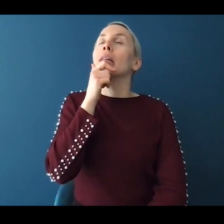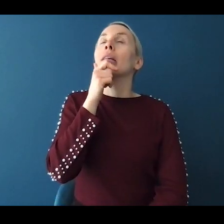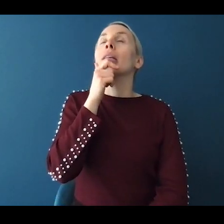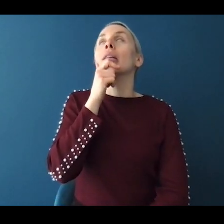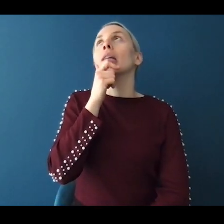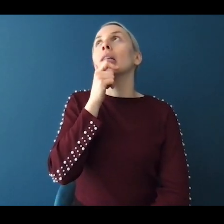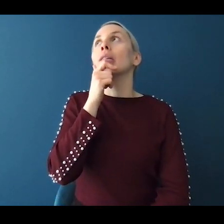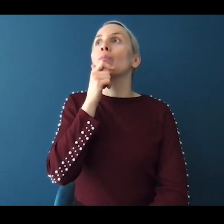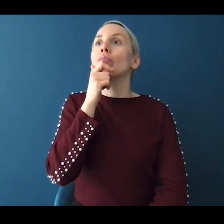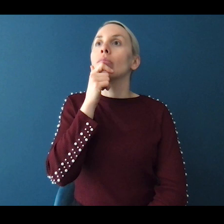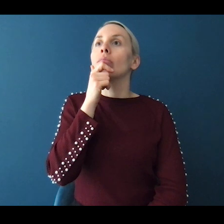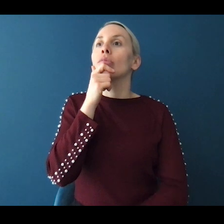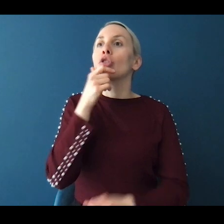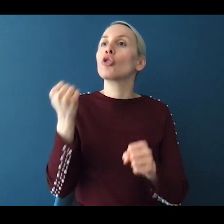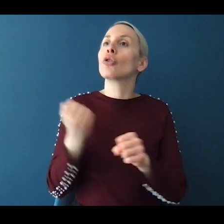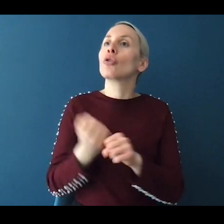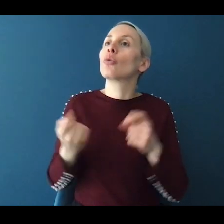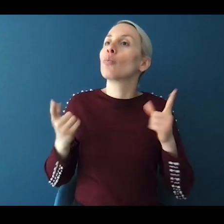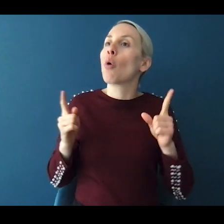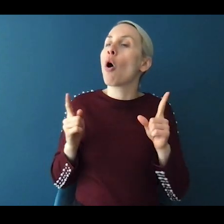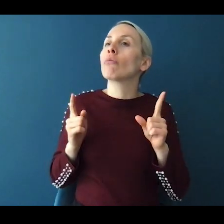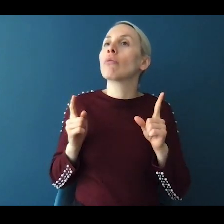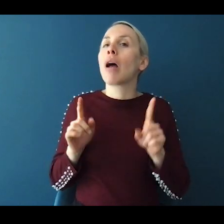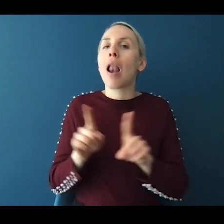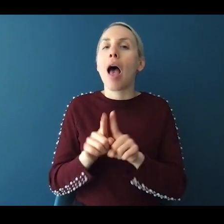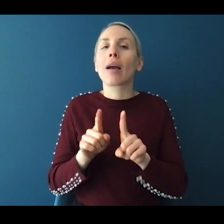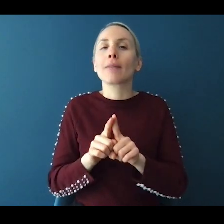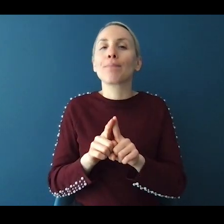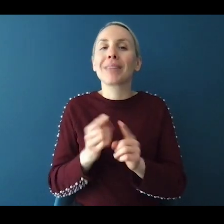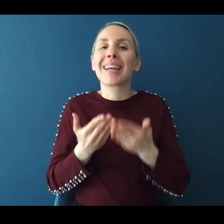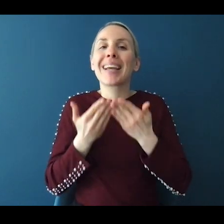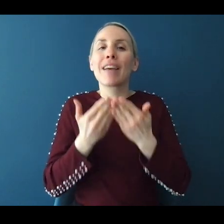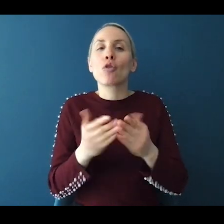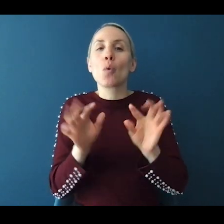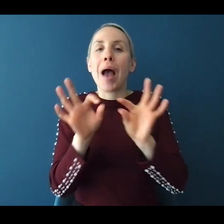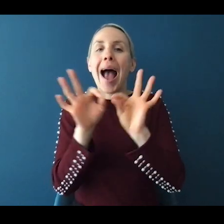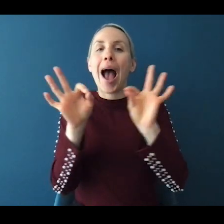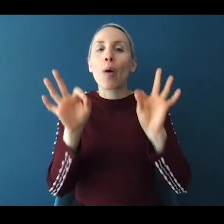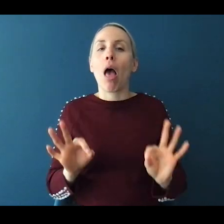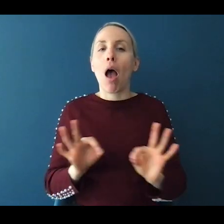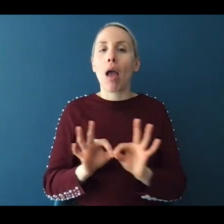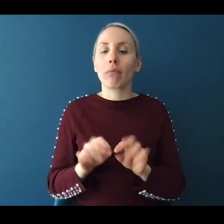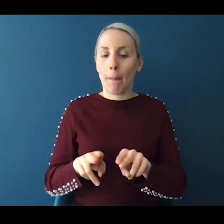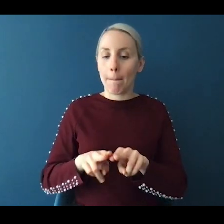I mean what we do is we give an outline and kind of like a platform for you to work with